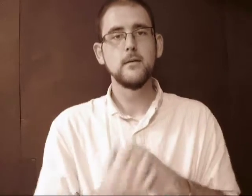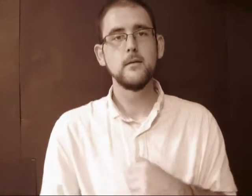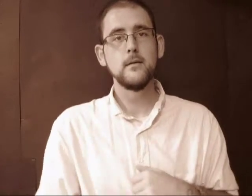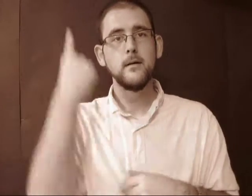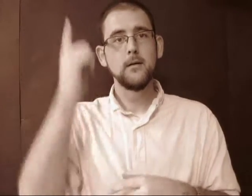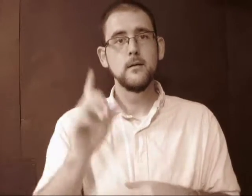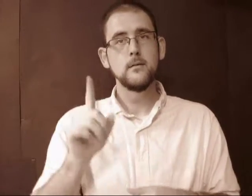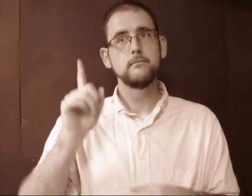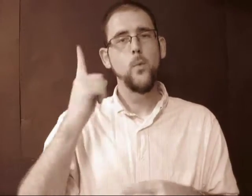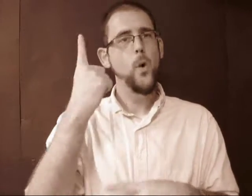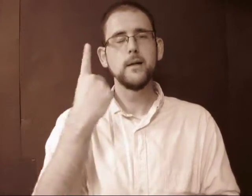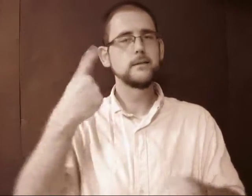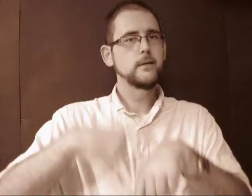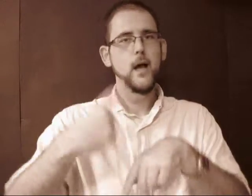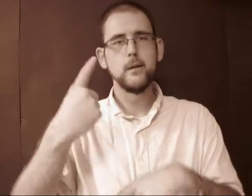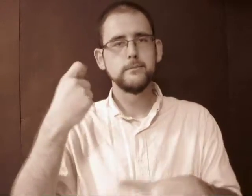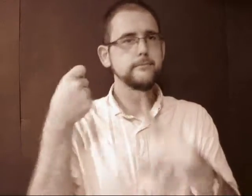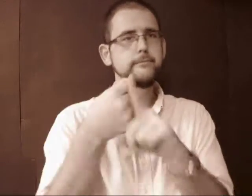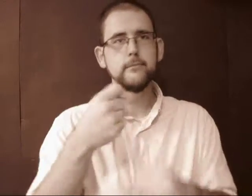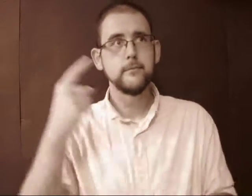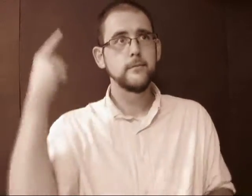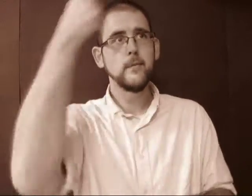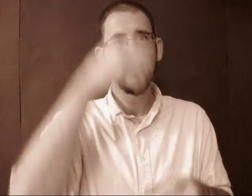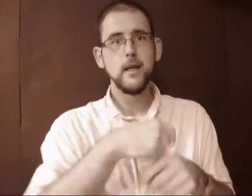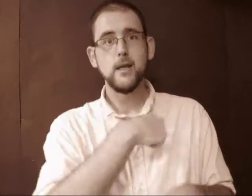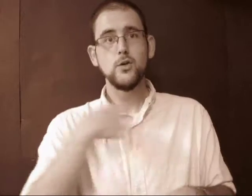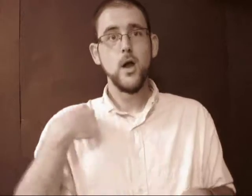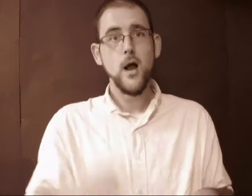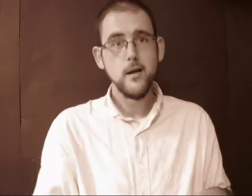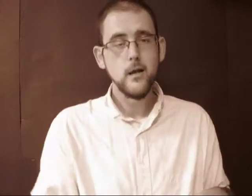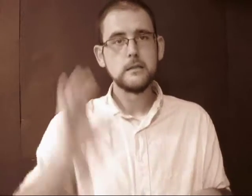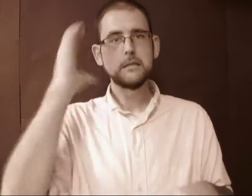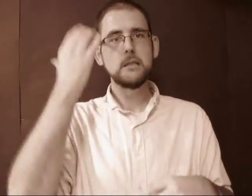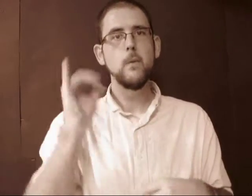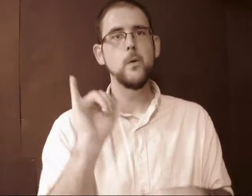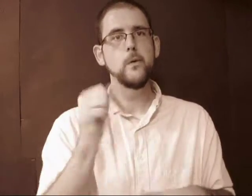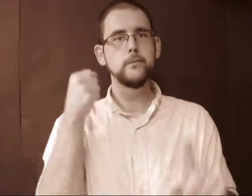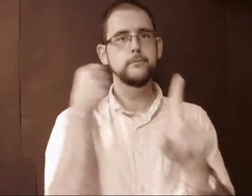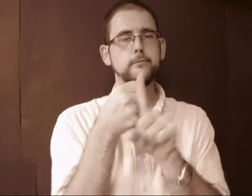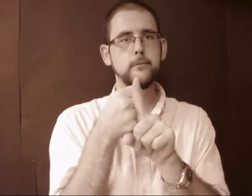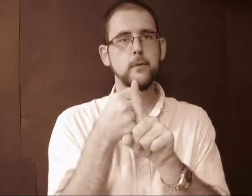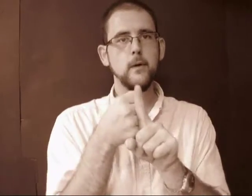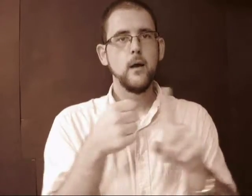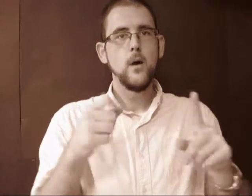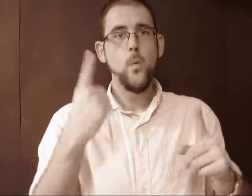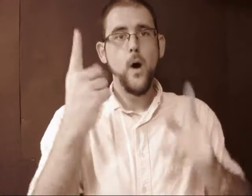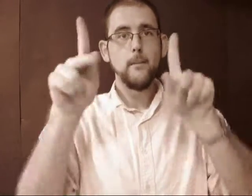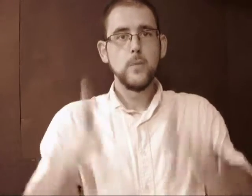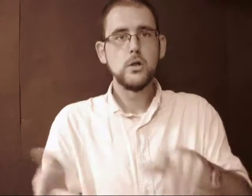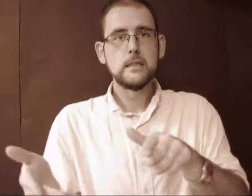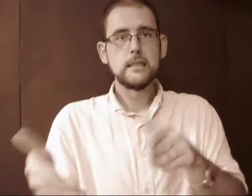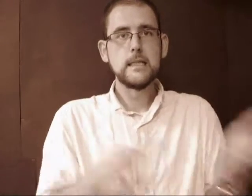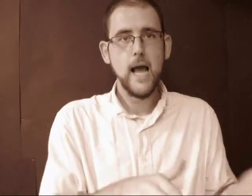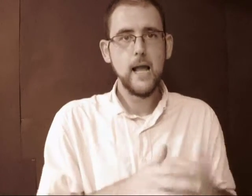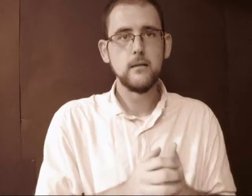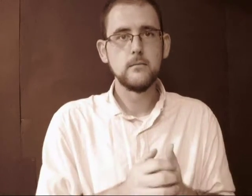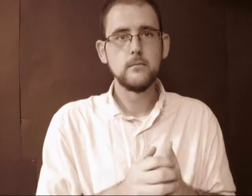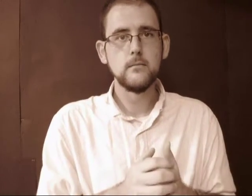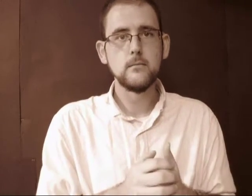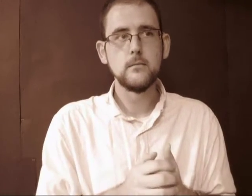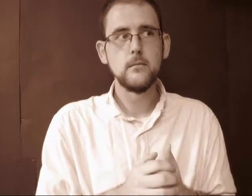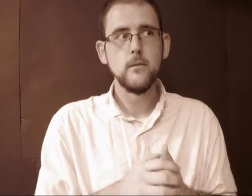Apparently, in China, someone died.